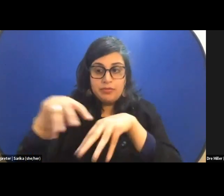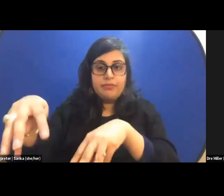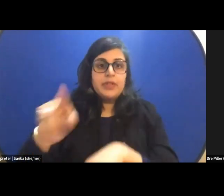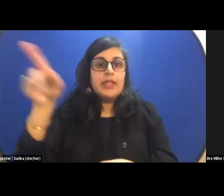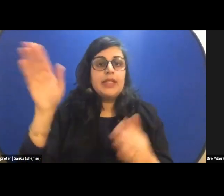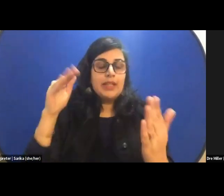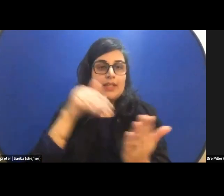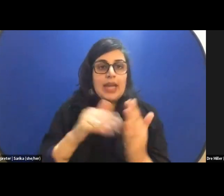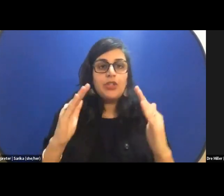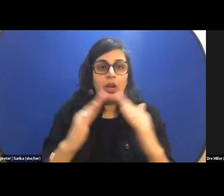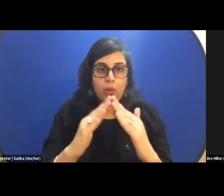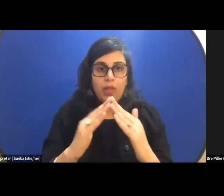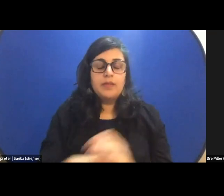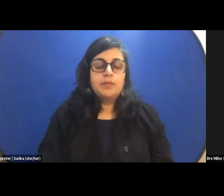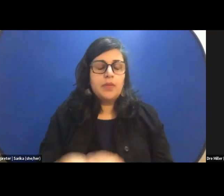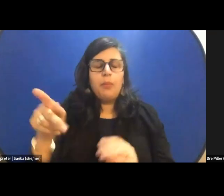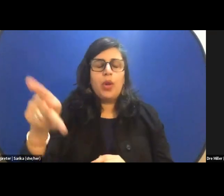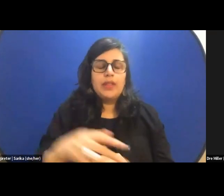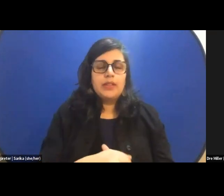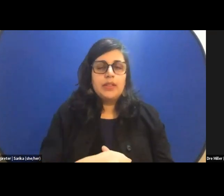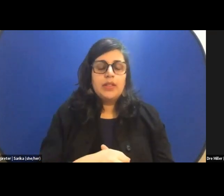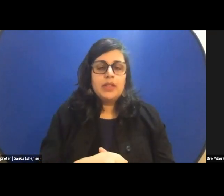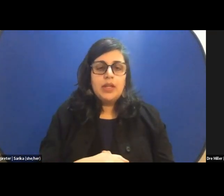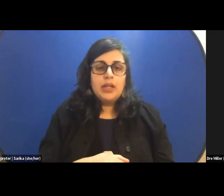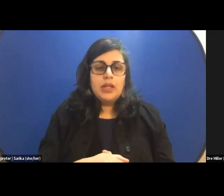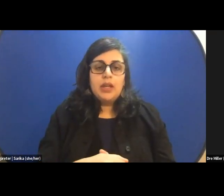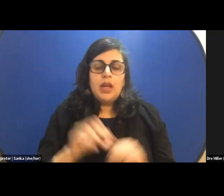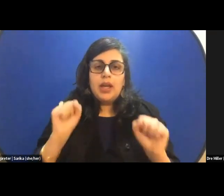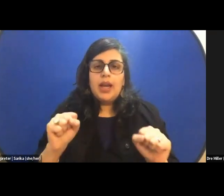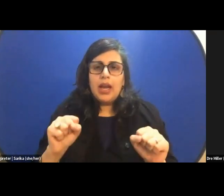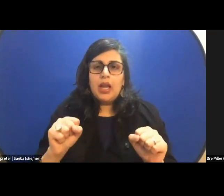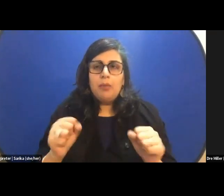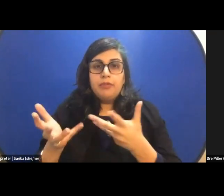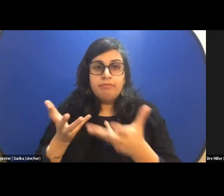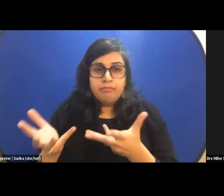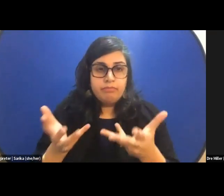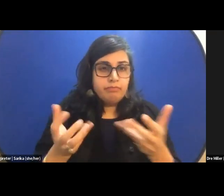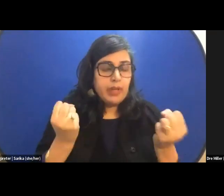hurt and injured by the hands of police officers during protests in downtown